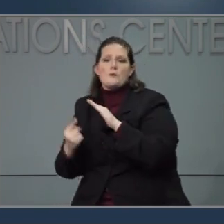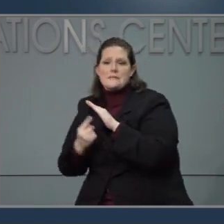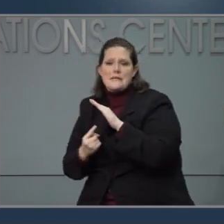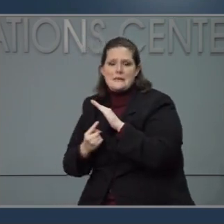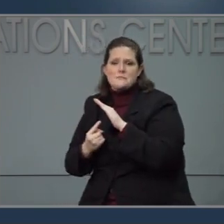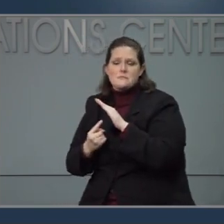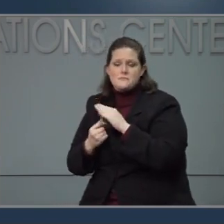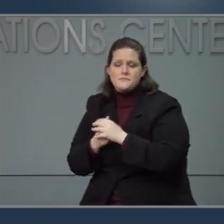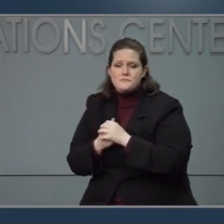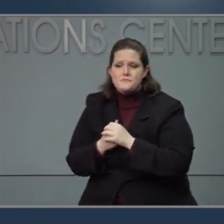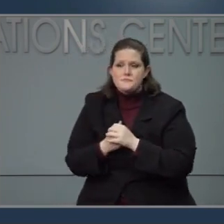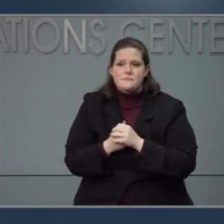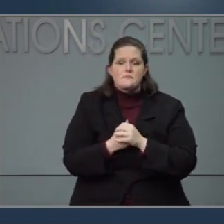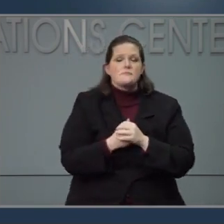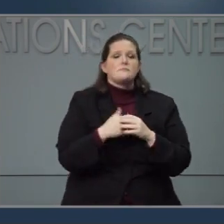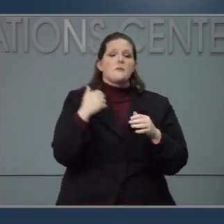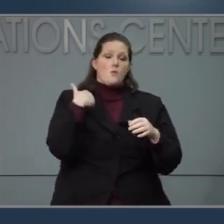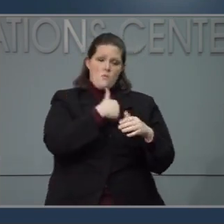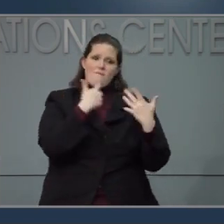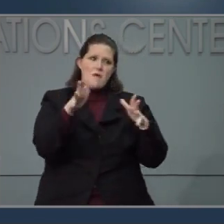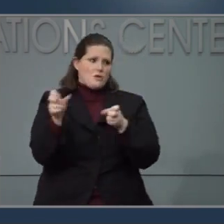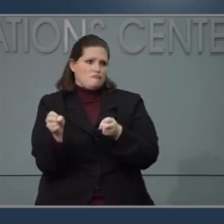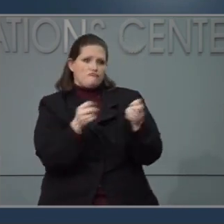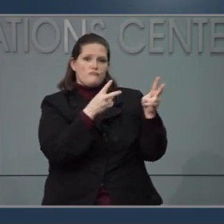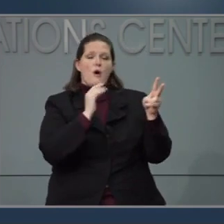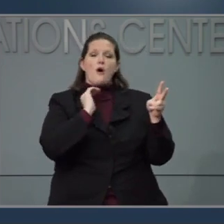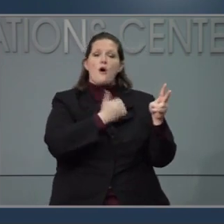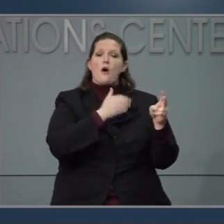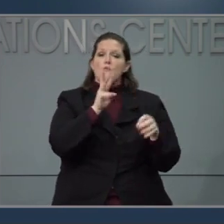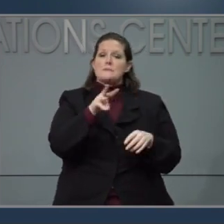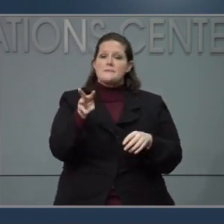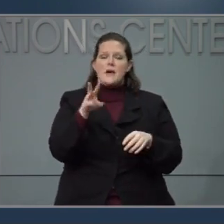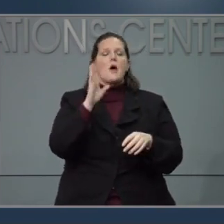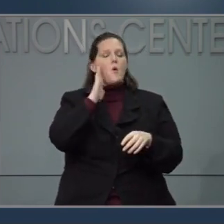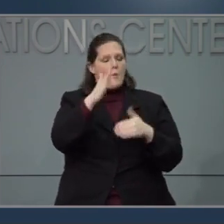THAT PEOPLE CAN AFFORD TO STAY HOME AND ISOLATE OR QUARANTINE.